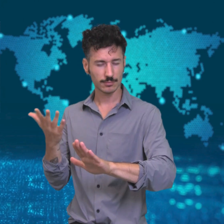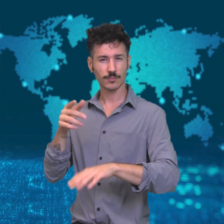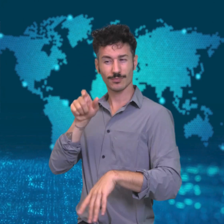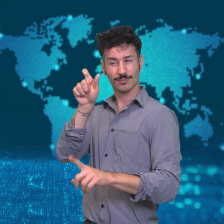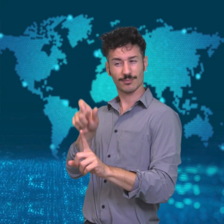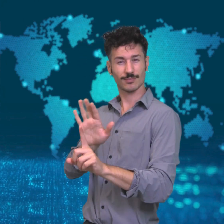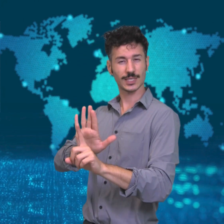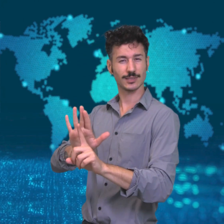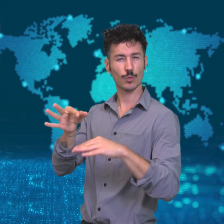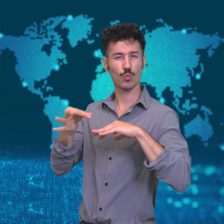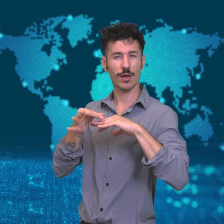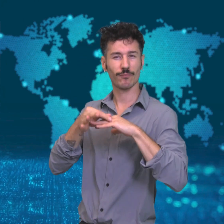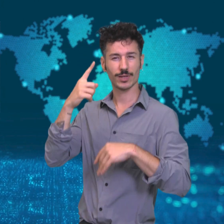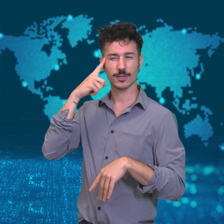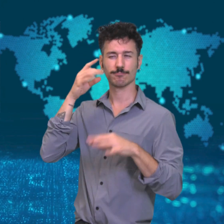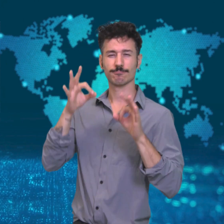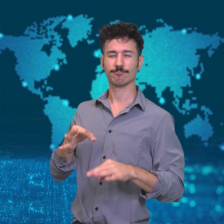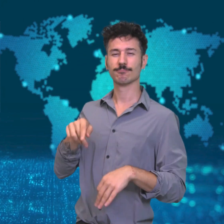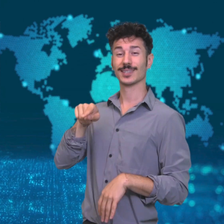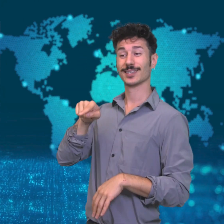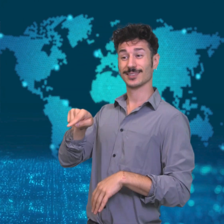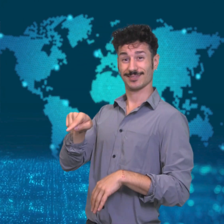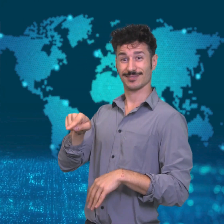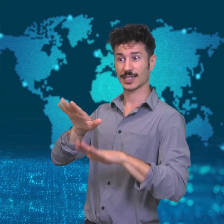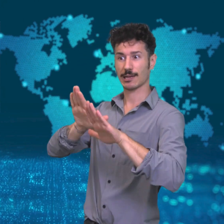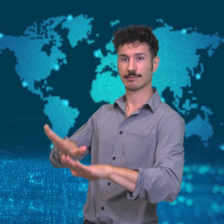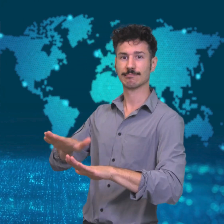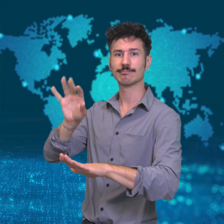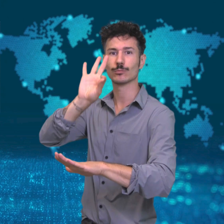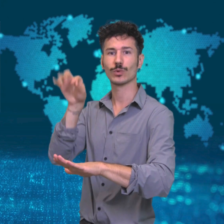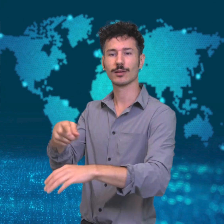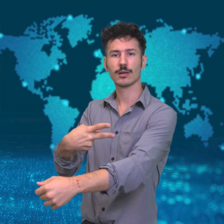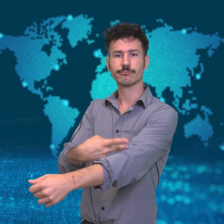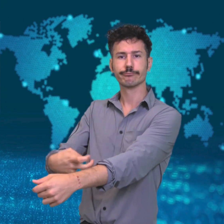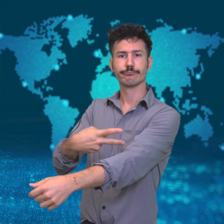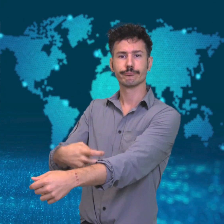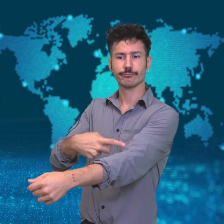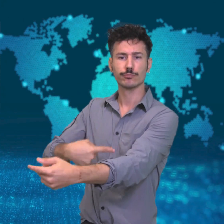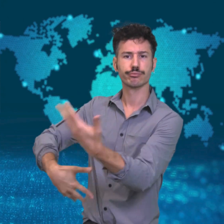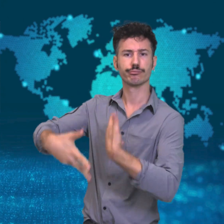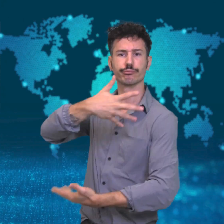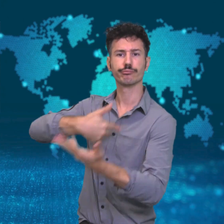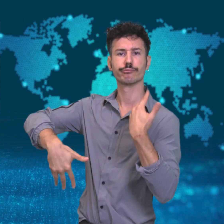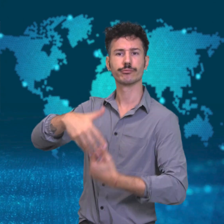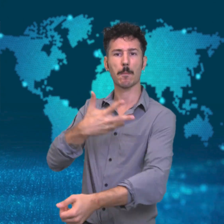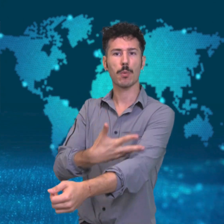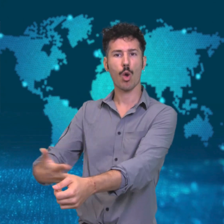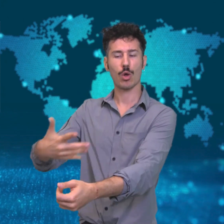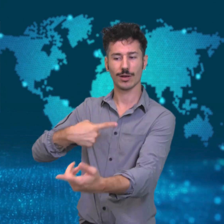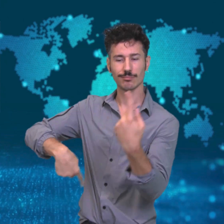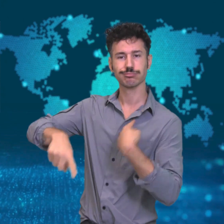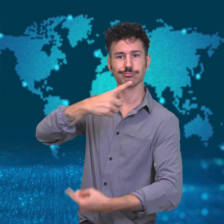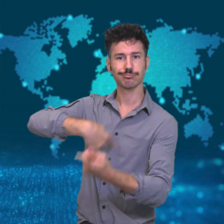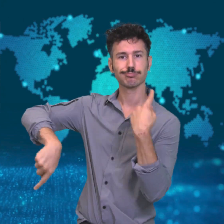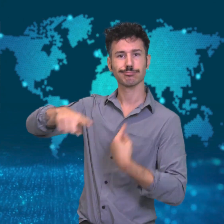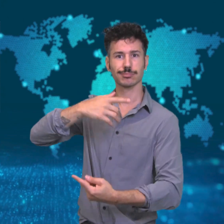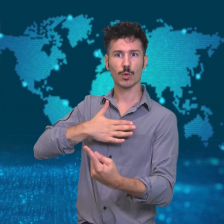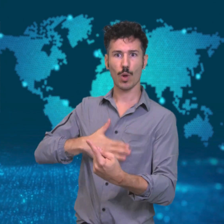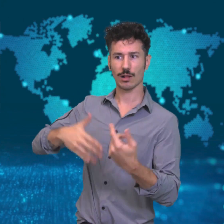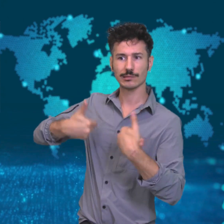His wife believes that they were stalling to ensure that the poison in his